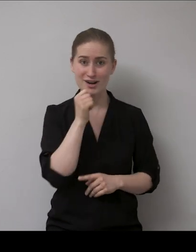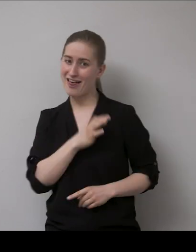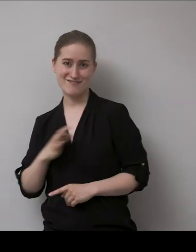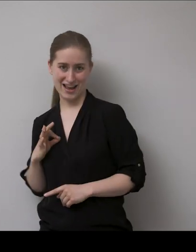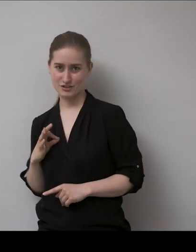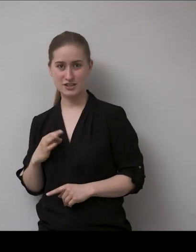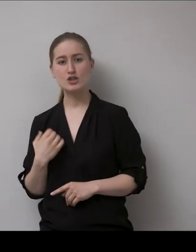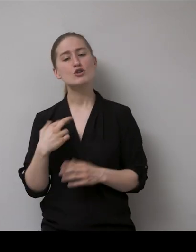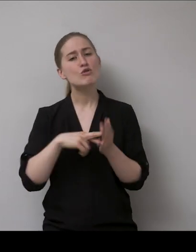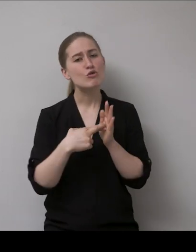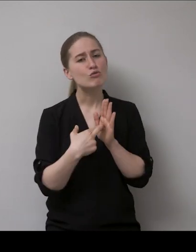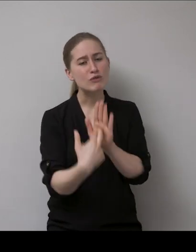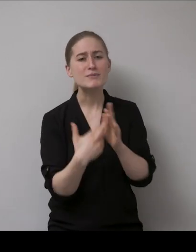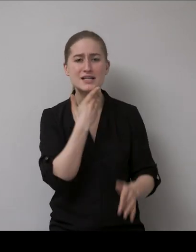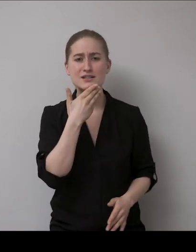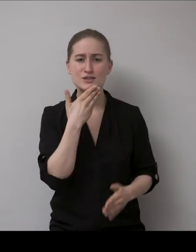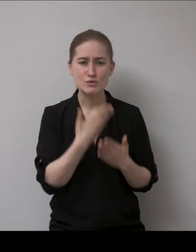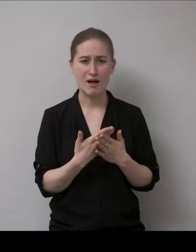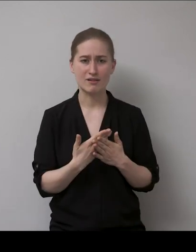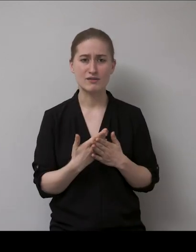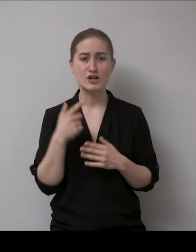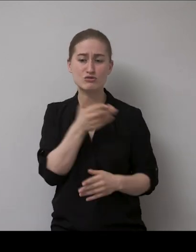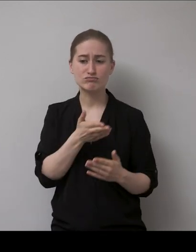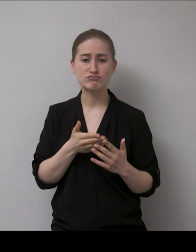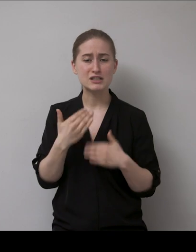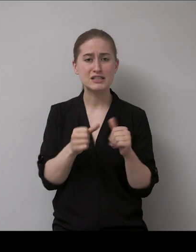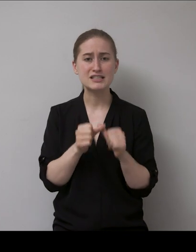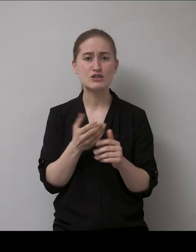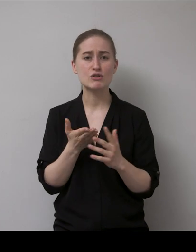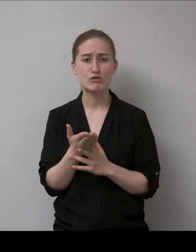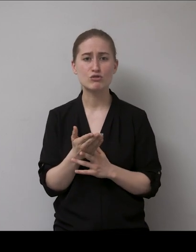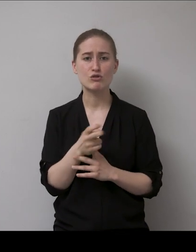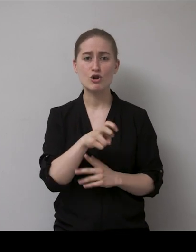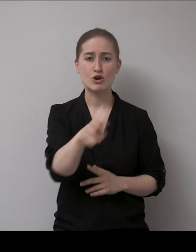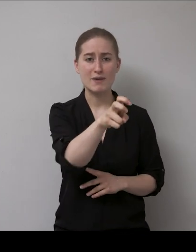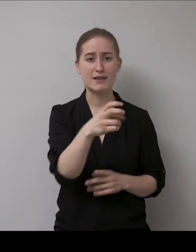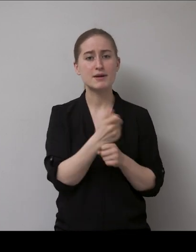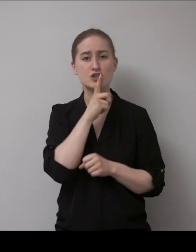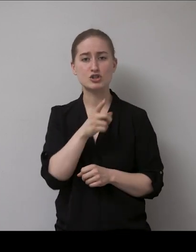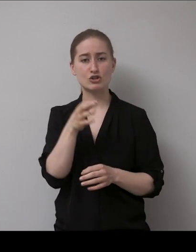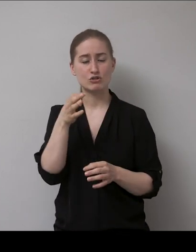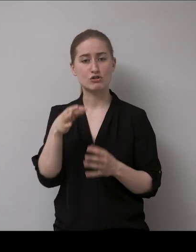As you choose your careers and your path through society, be sure to choose wisely so that you find your future